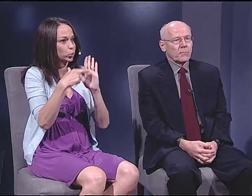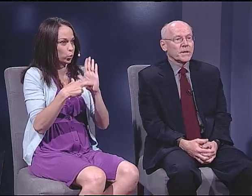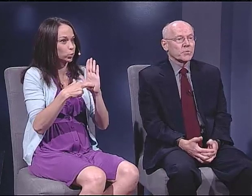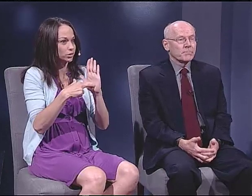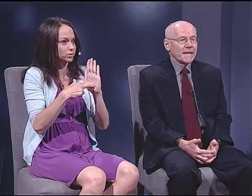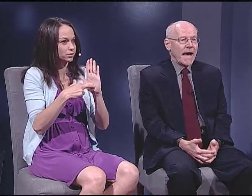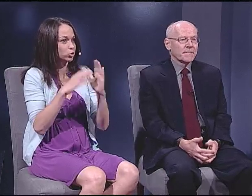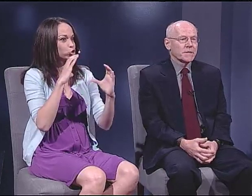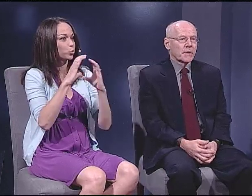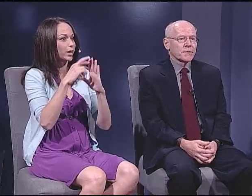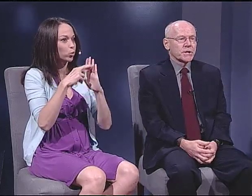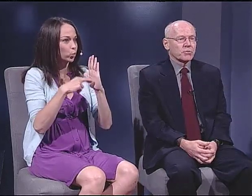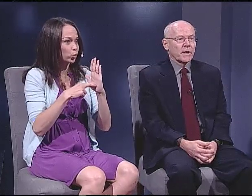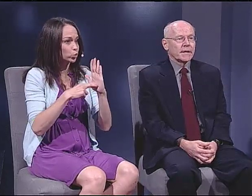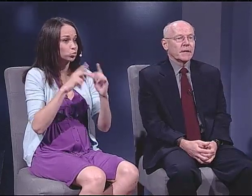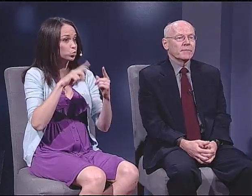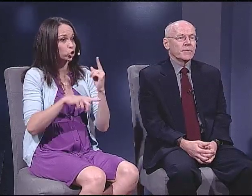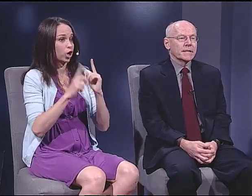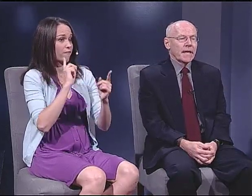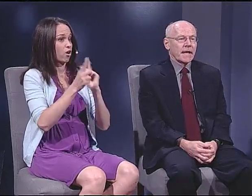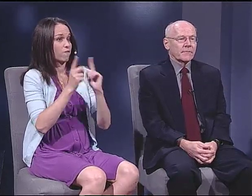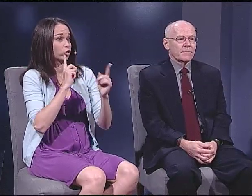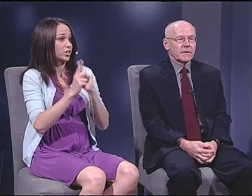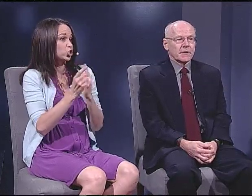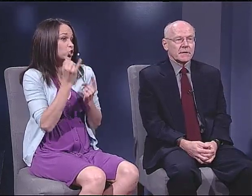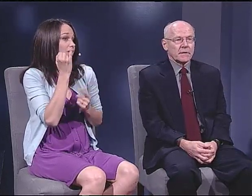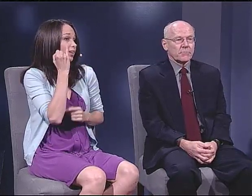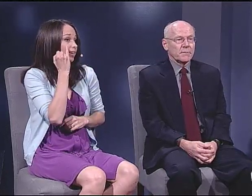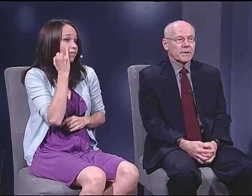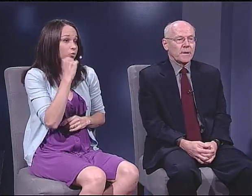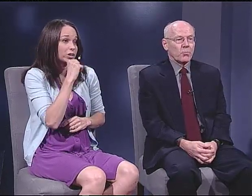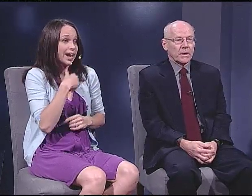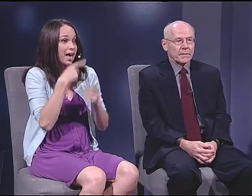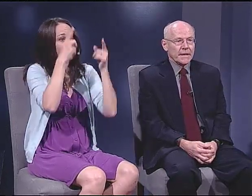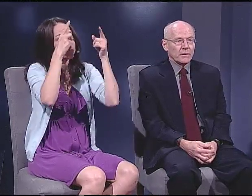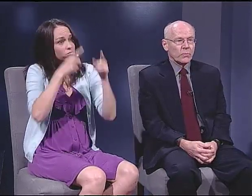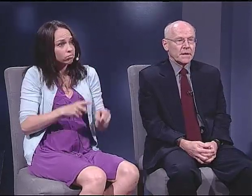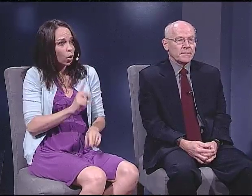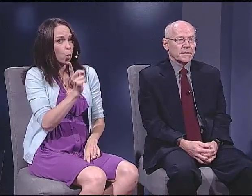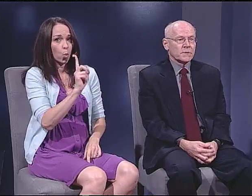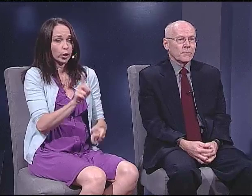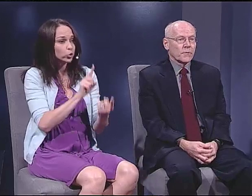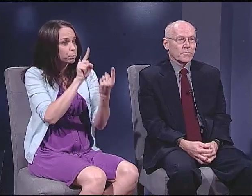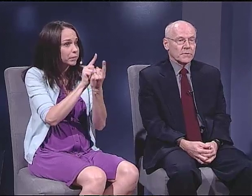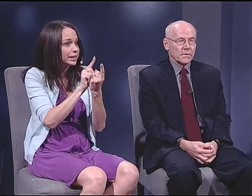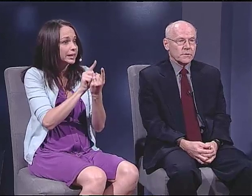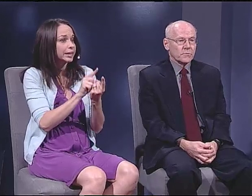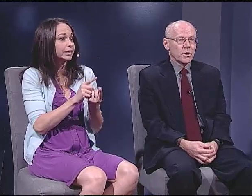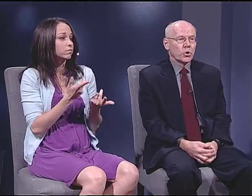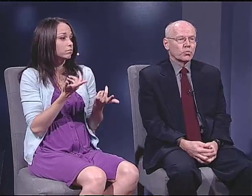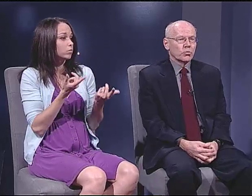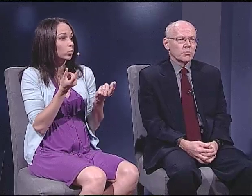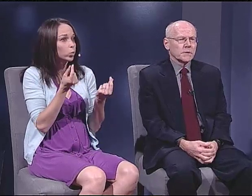We couldn't be having this conversation right now if we didn't have an agreement about where to meet, and when to meet and so forth. Those are also rules.